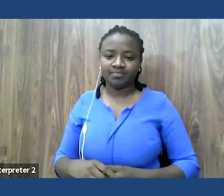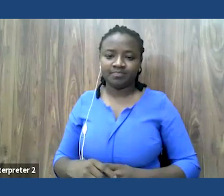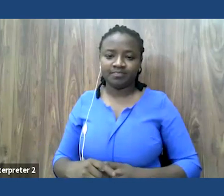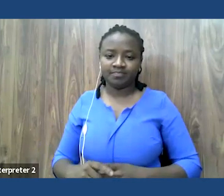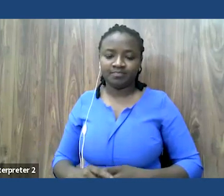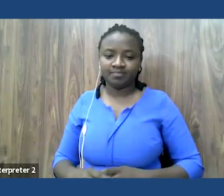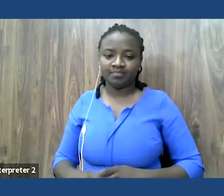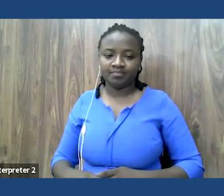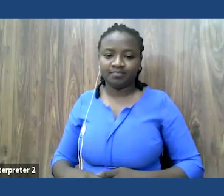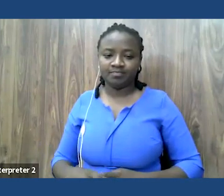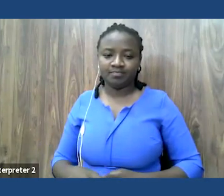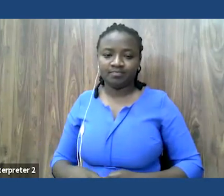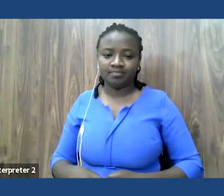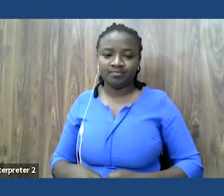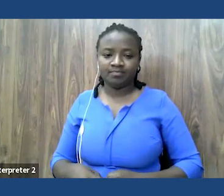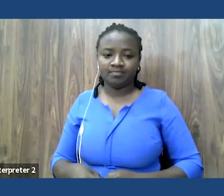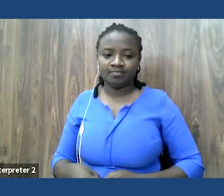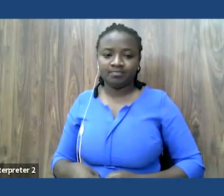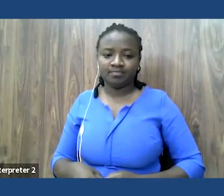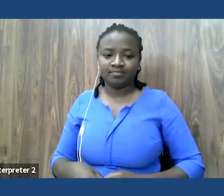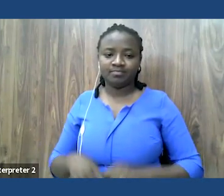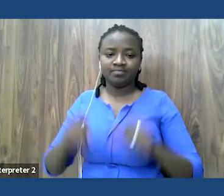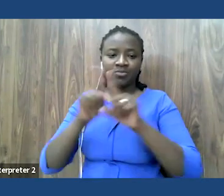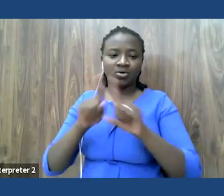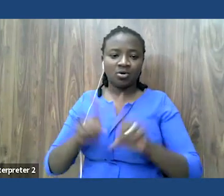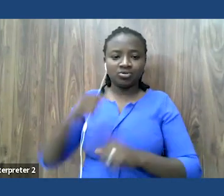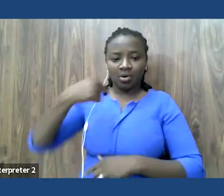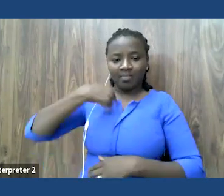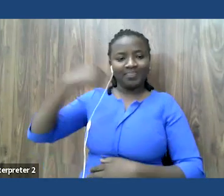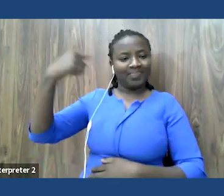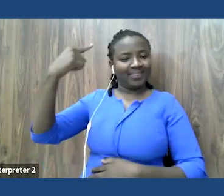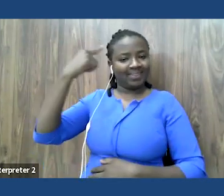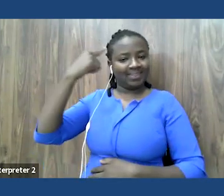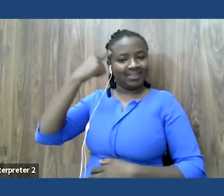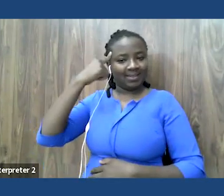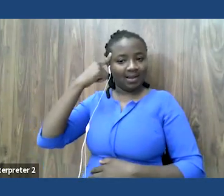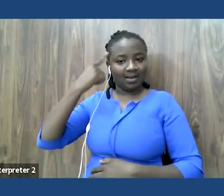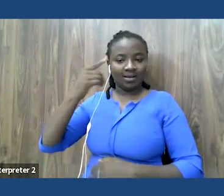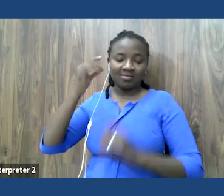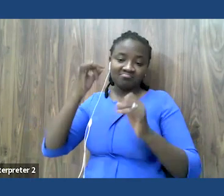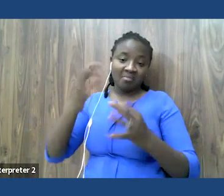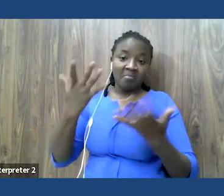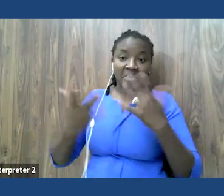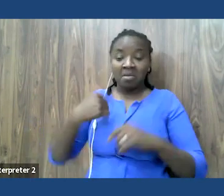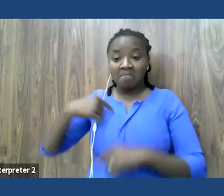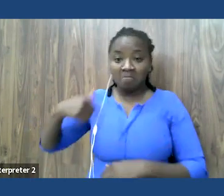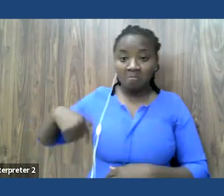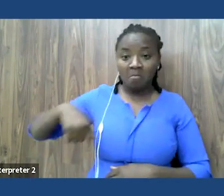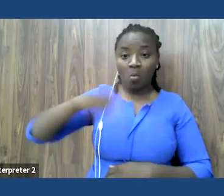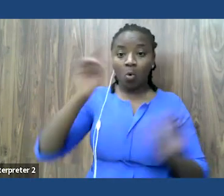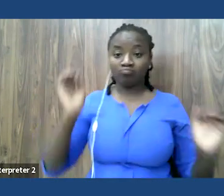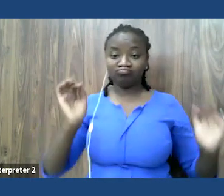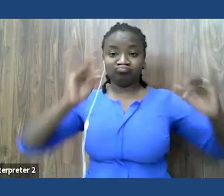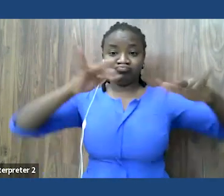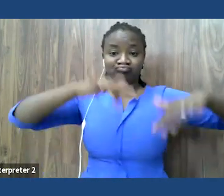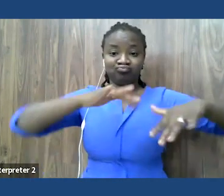I was thinking about when I go to a concert, often they will save their best two songs